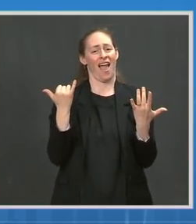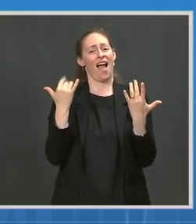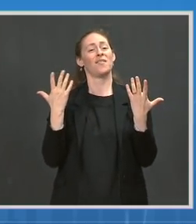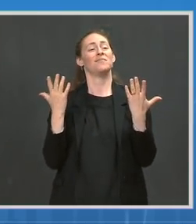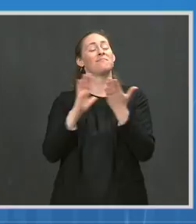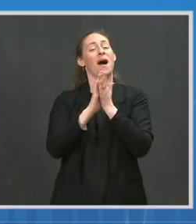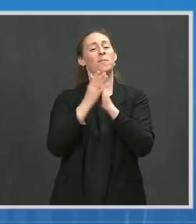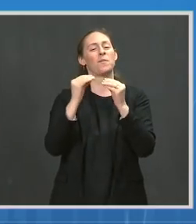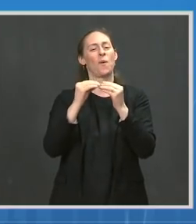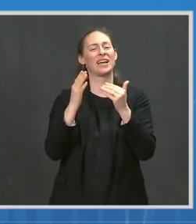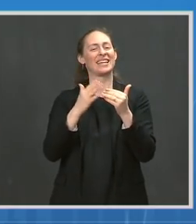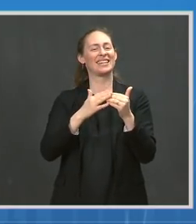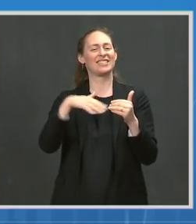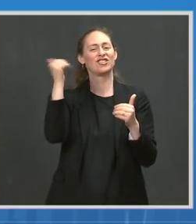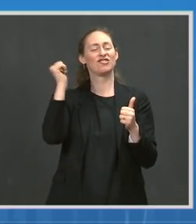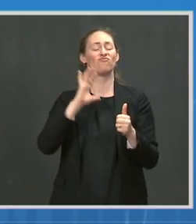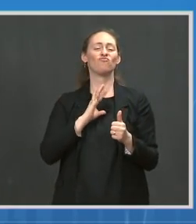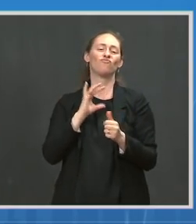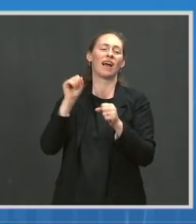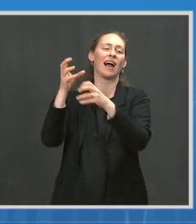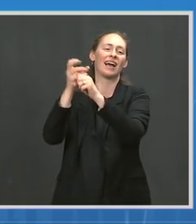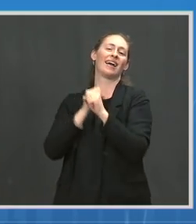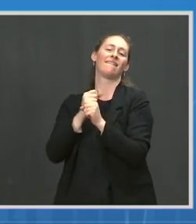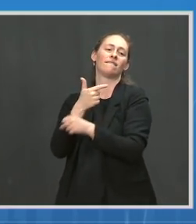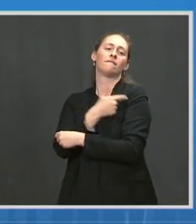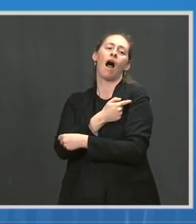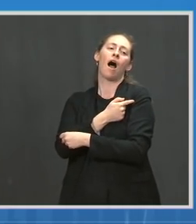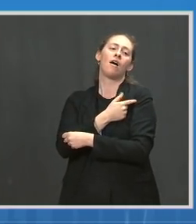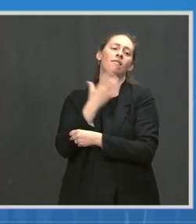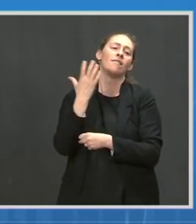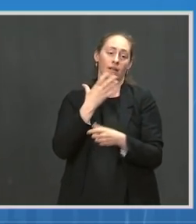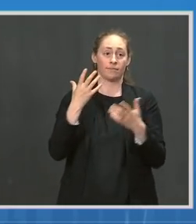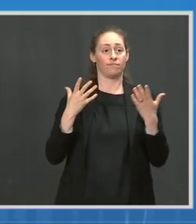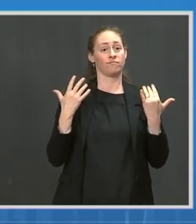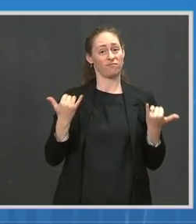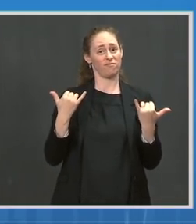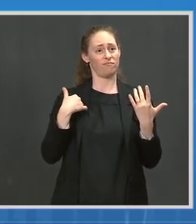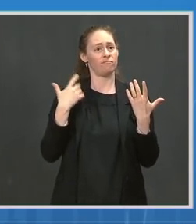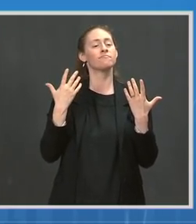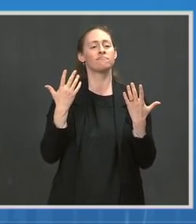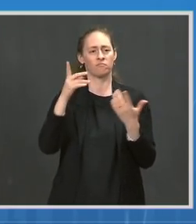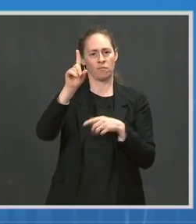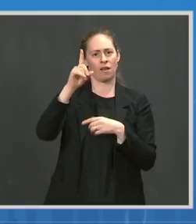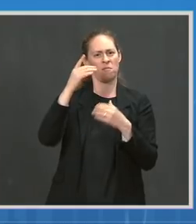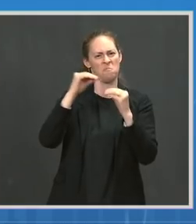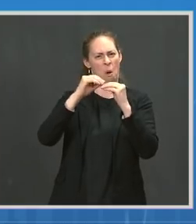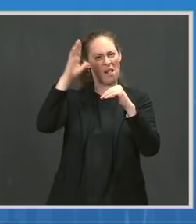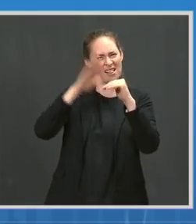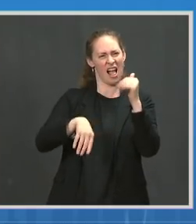Join the more than 130 million Americans who have already gotten at least one shot --